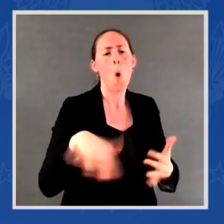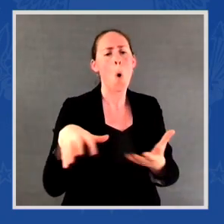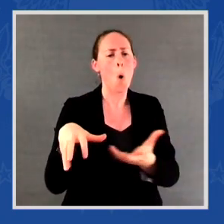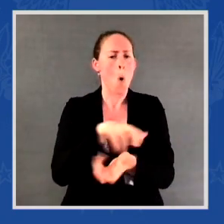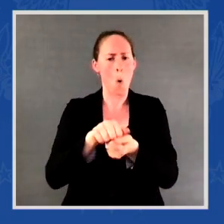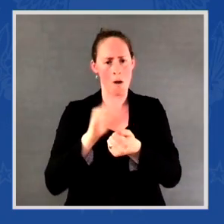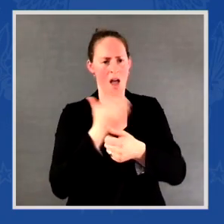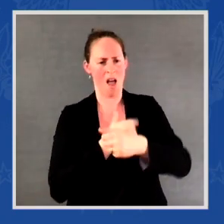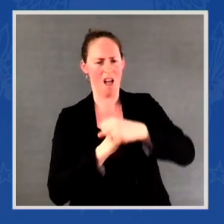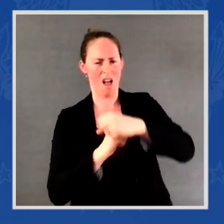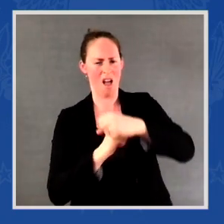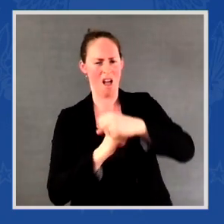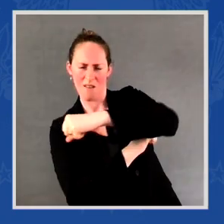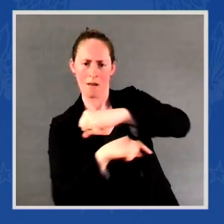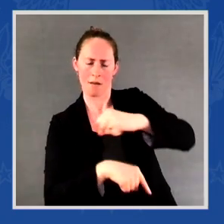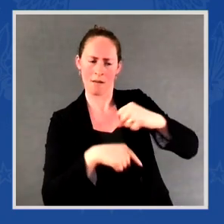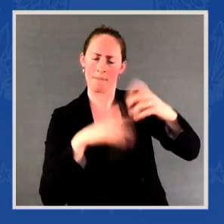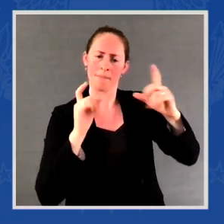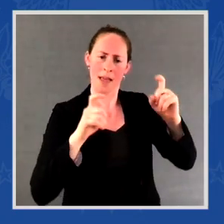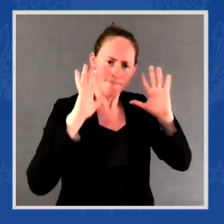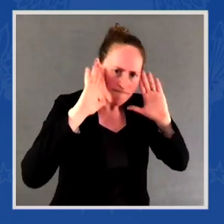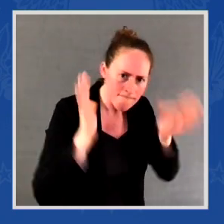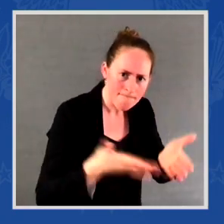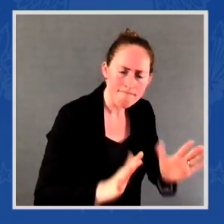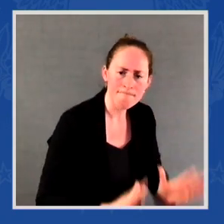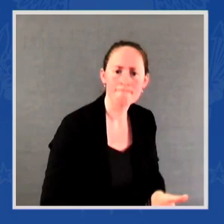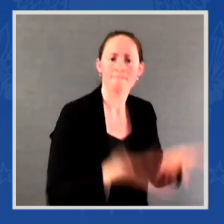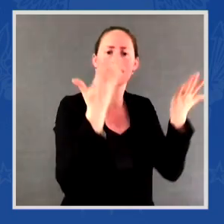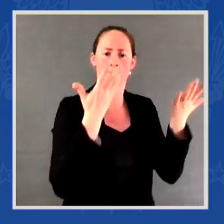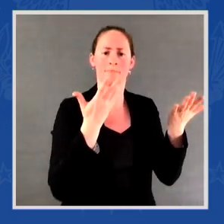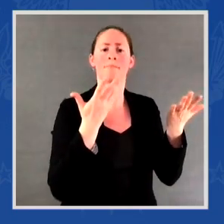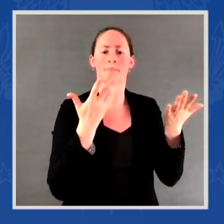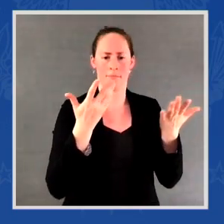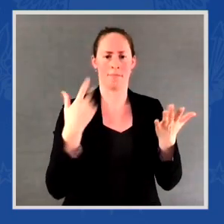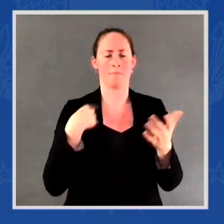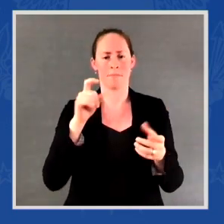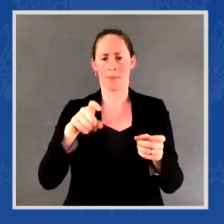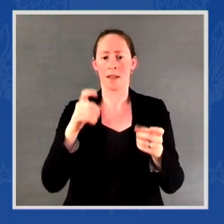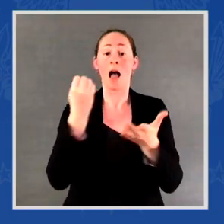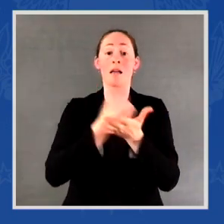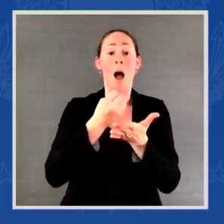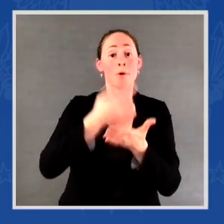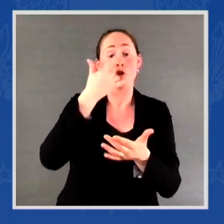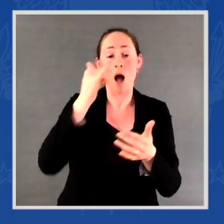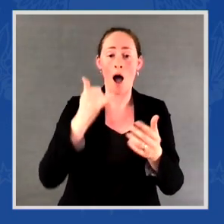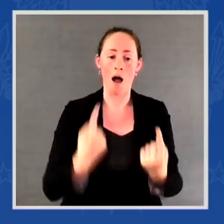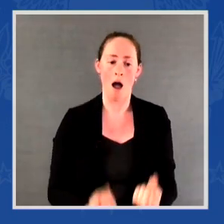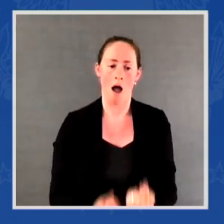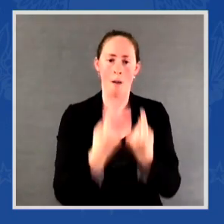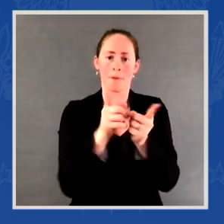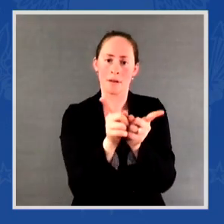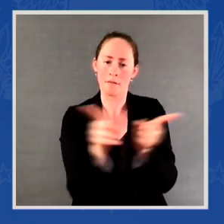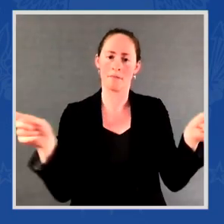from the middle up and out and from the middle class up. That's what we have to do.